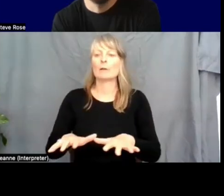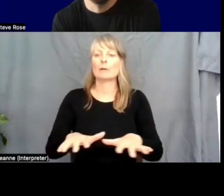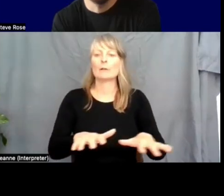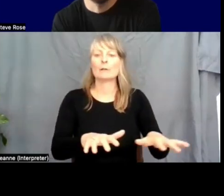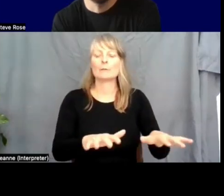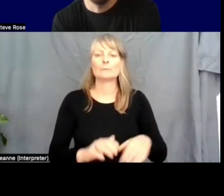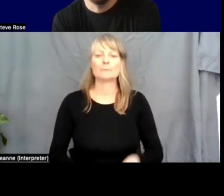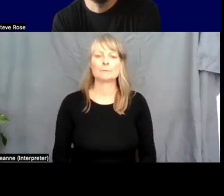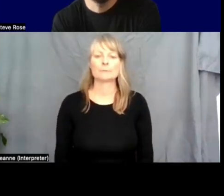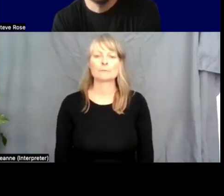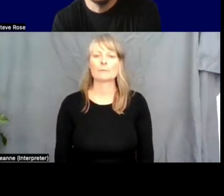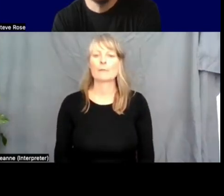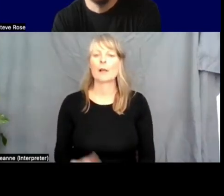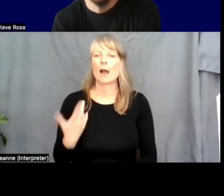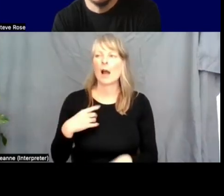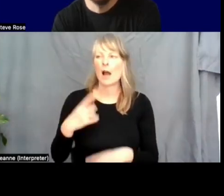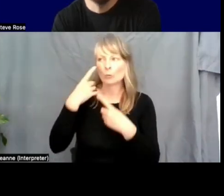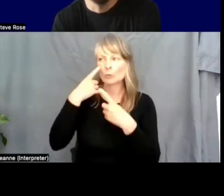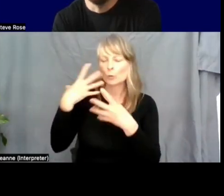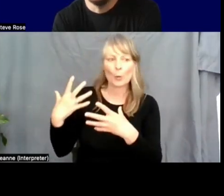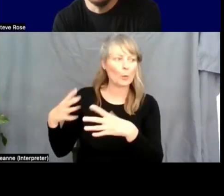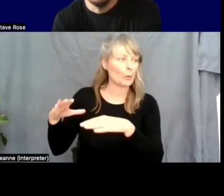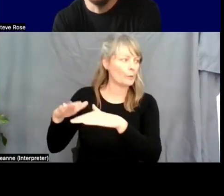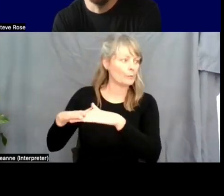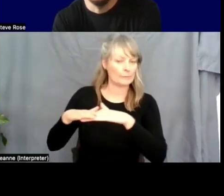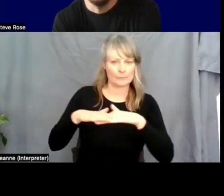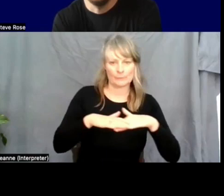some things as well but I've not taken her hands and put her hands in anything,